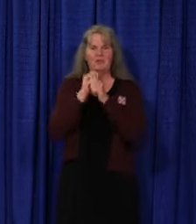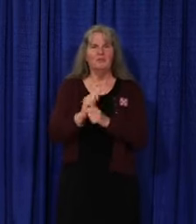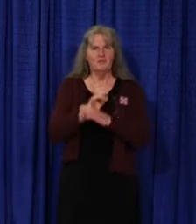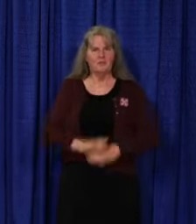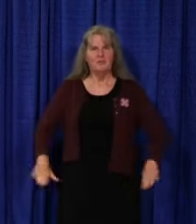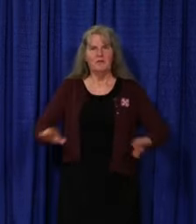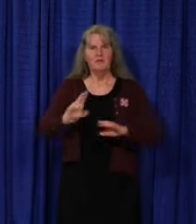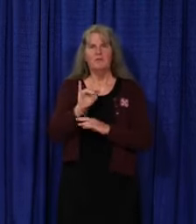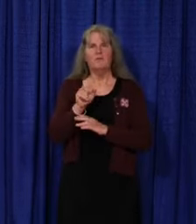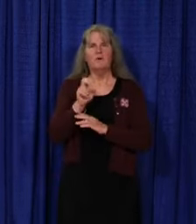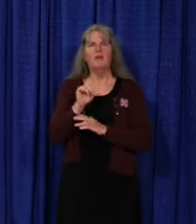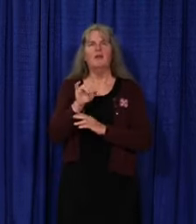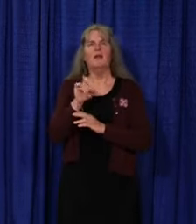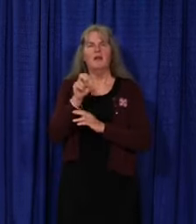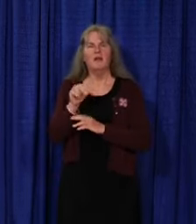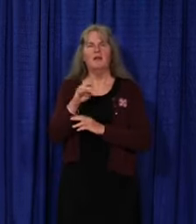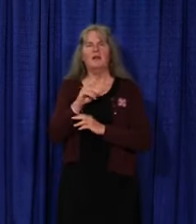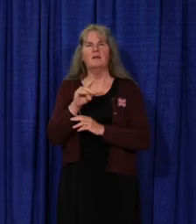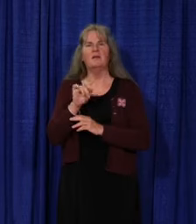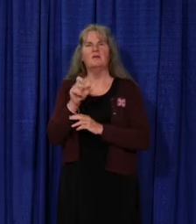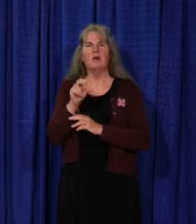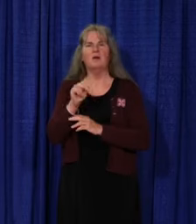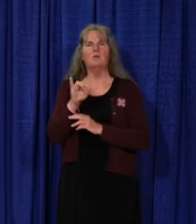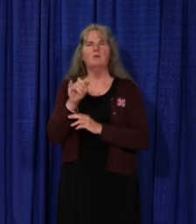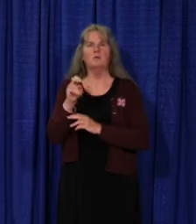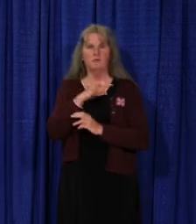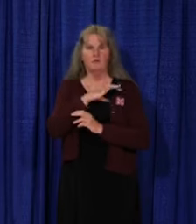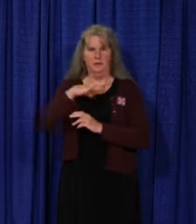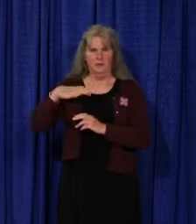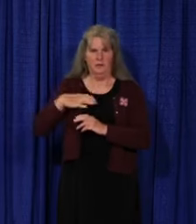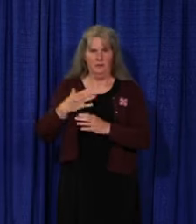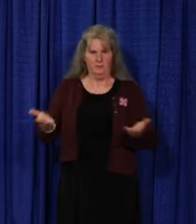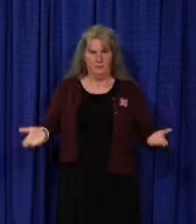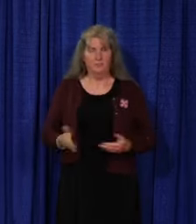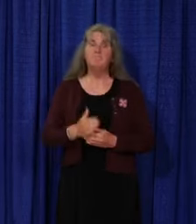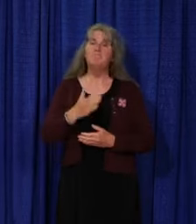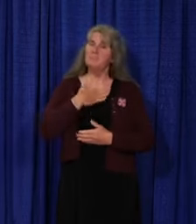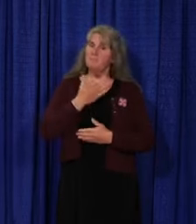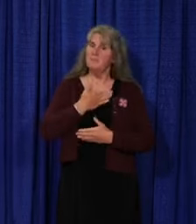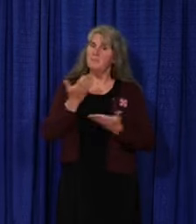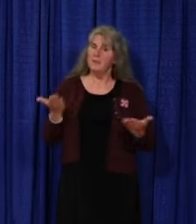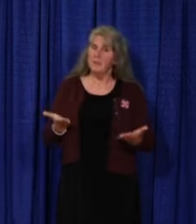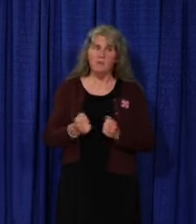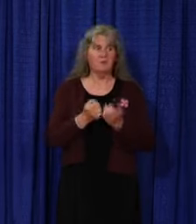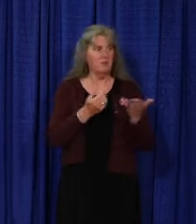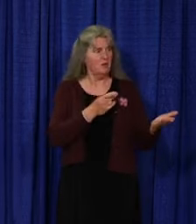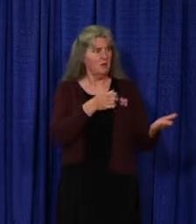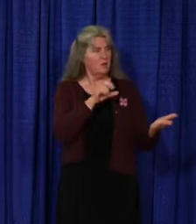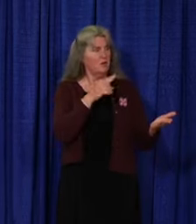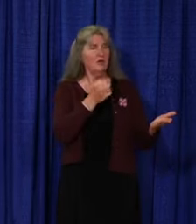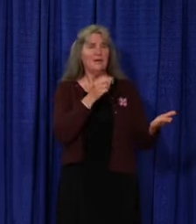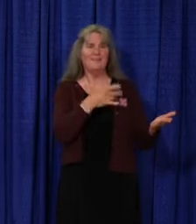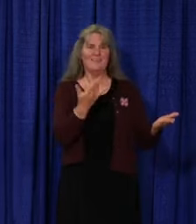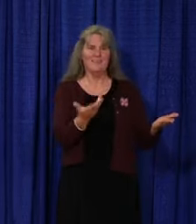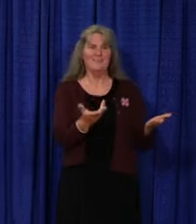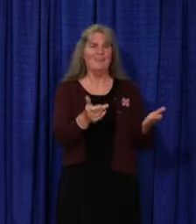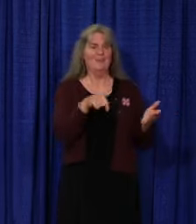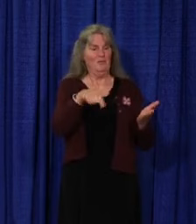Kwanlin Dün first nation and the Taa'an Kwächän council. I'm very happy to be here with Dr Hanley again this week.